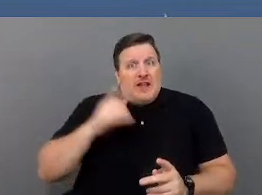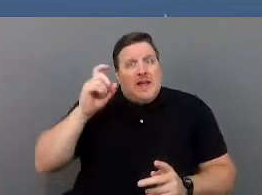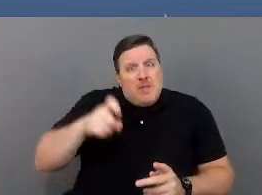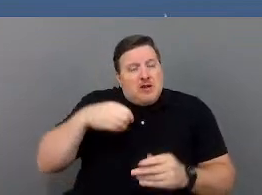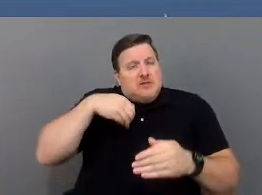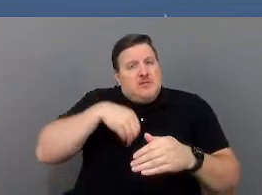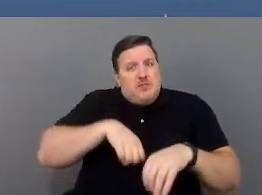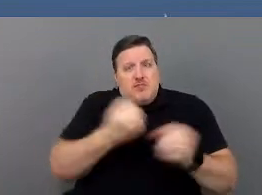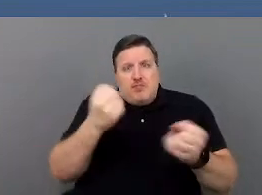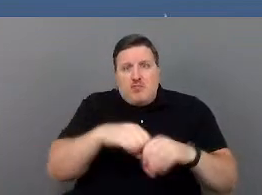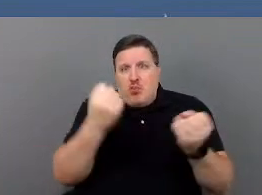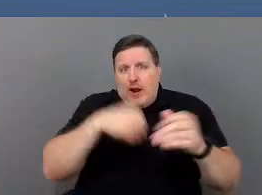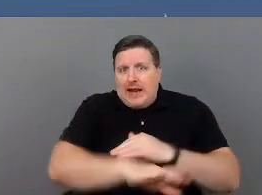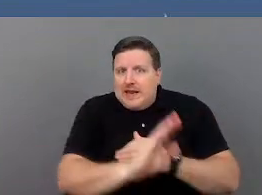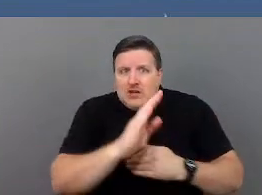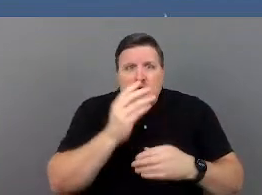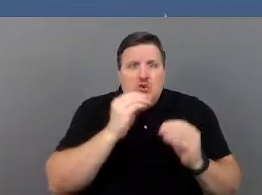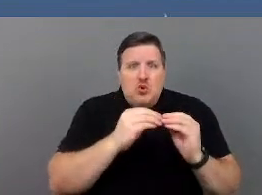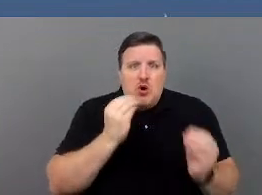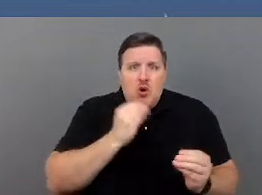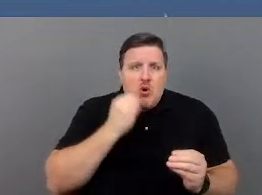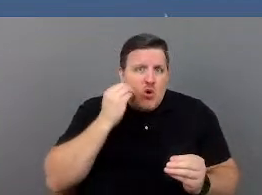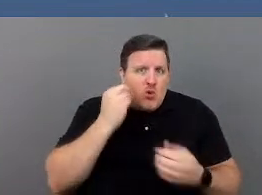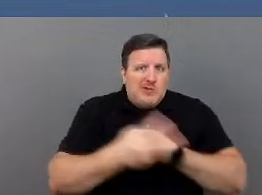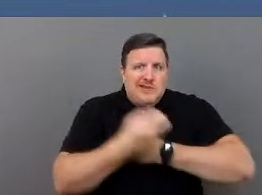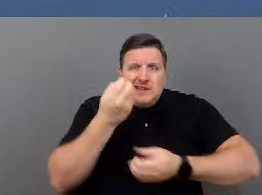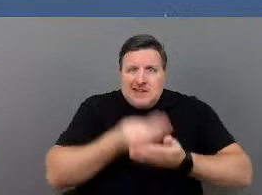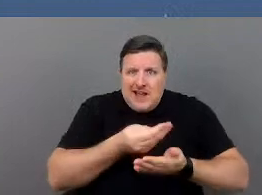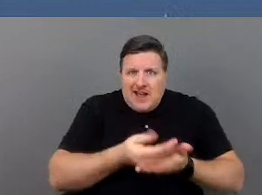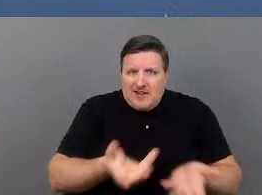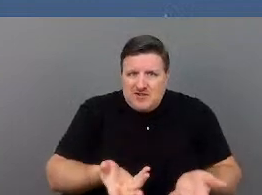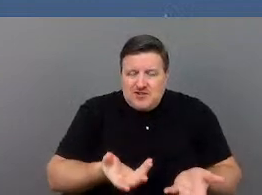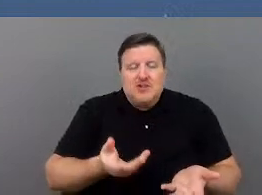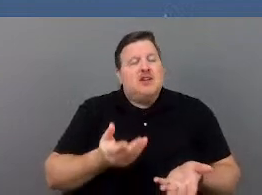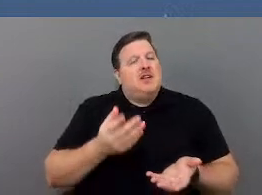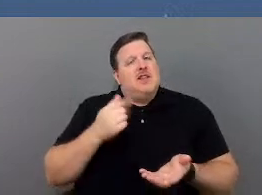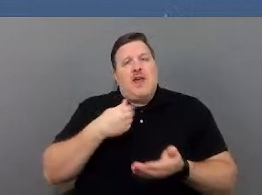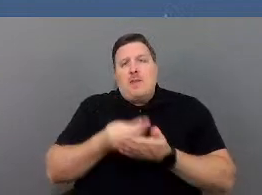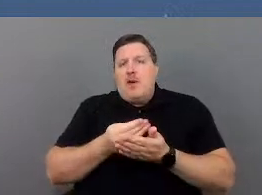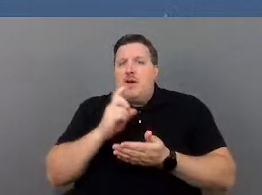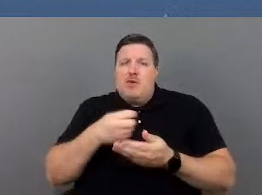THAT $27 MILLION AND MORE MUST BE PUT TO PREVENTION BUT ALSO FUNDING COMMUNITY ORGANIZATIONS WORKING